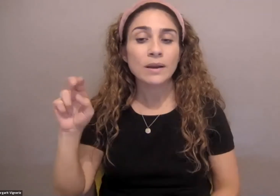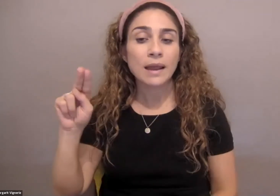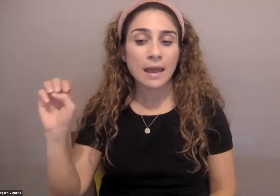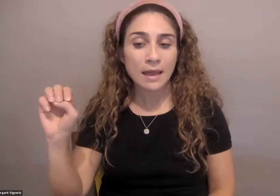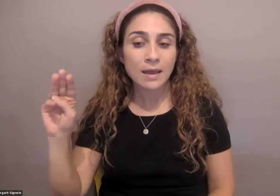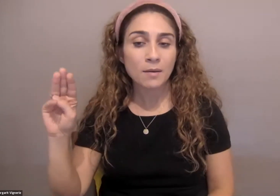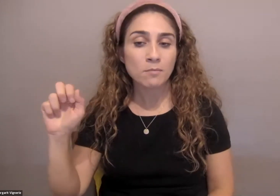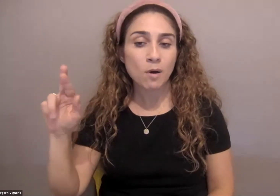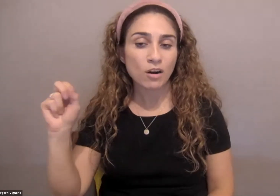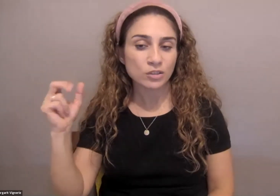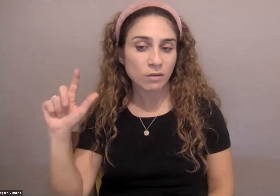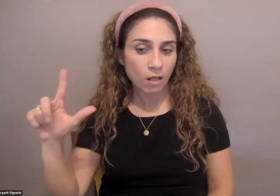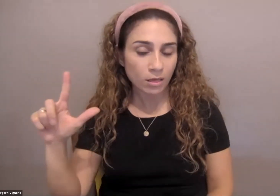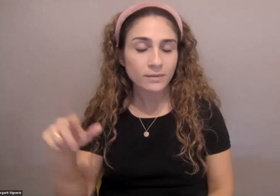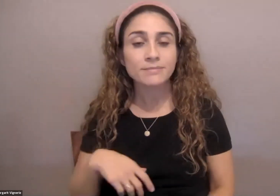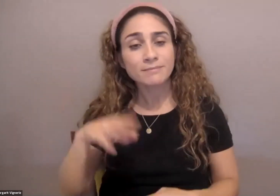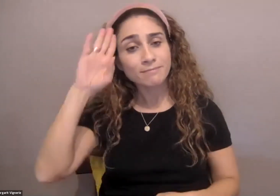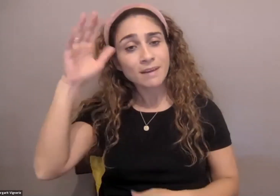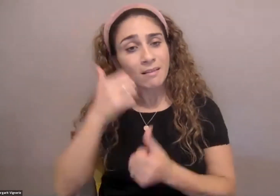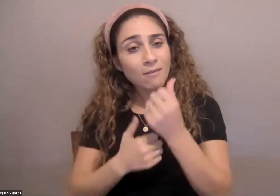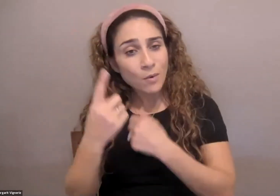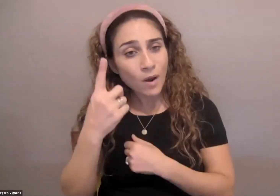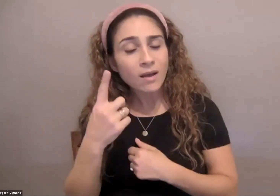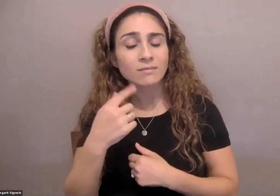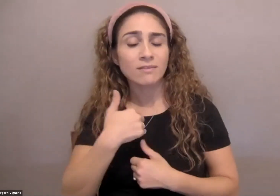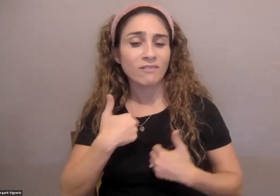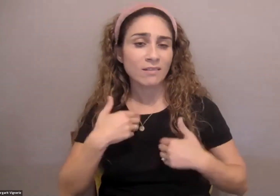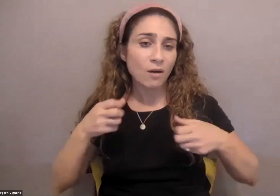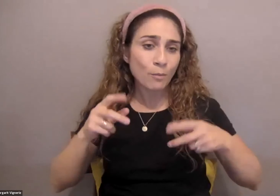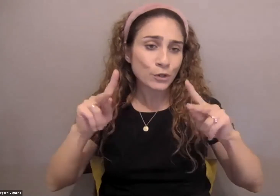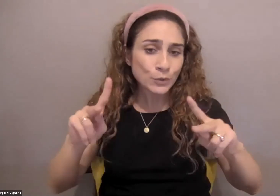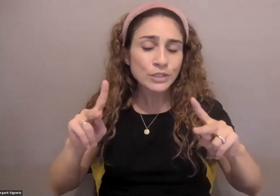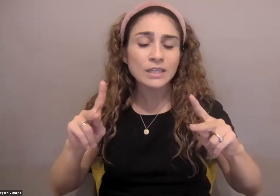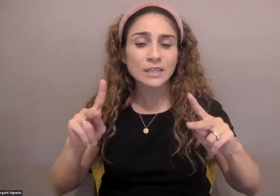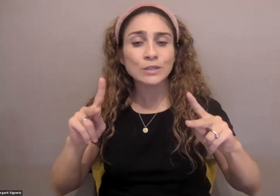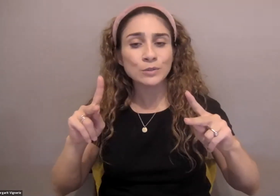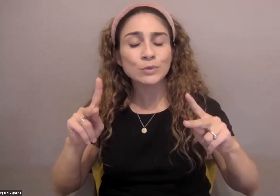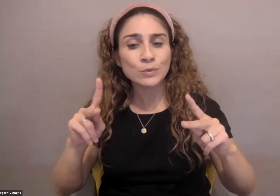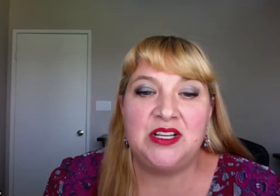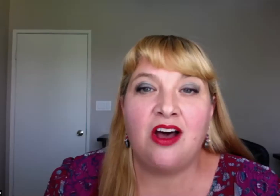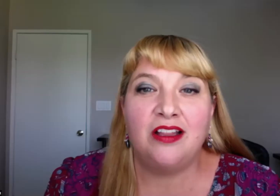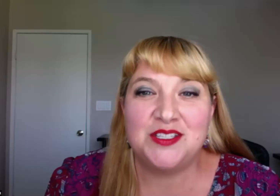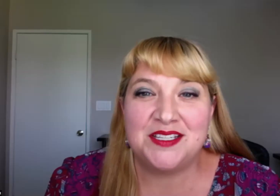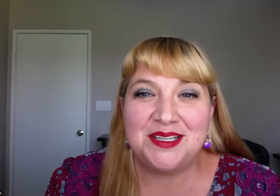Renee Marshall: Hi everybody. I have had the opportunity to serve in both our K 12 system and the community college system.